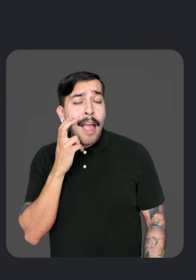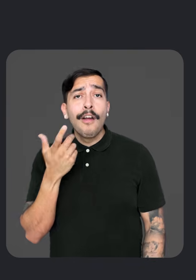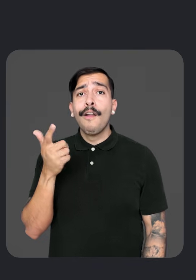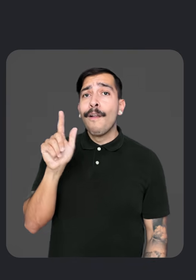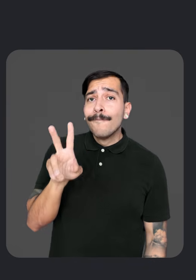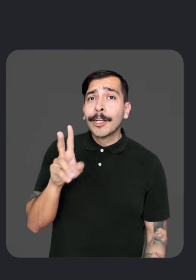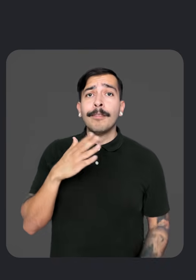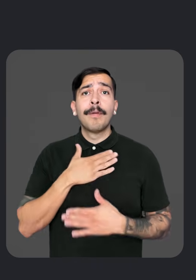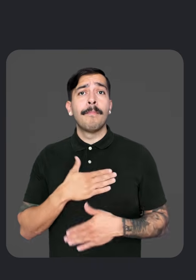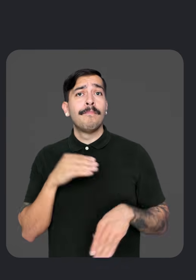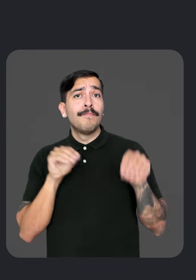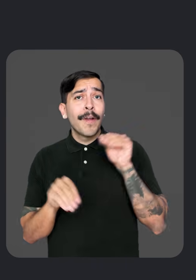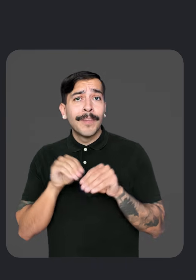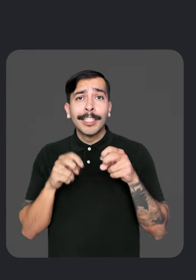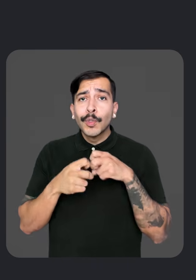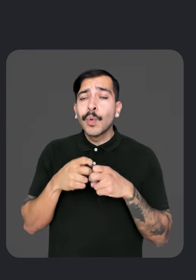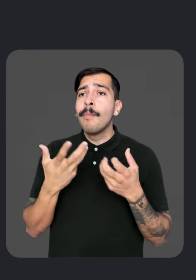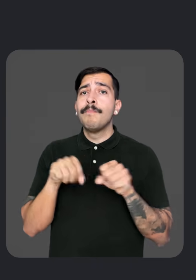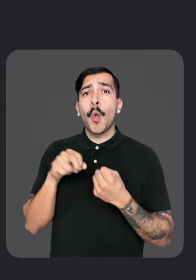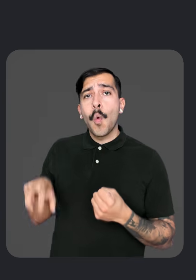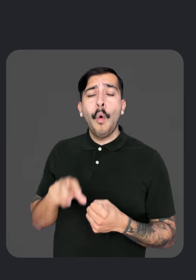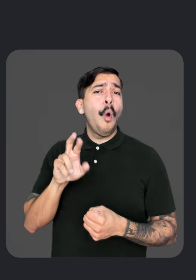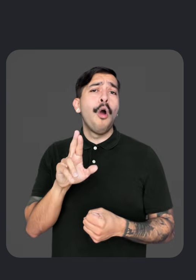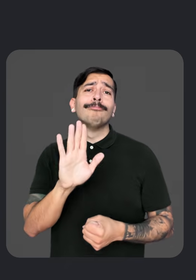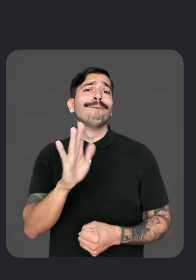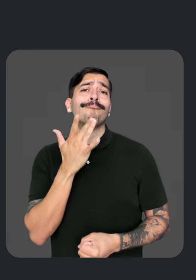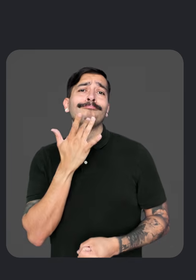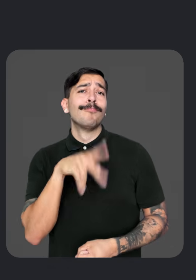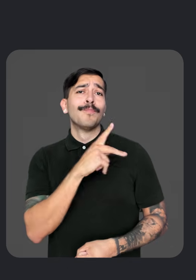or low vision, mobility issues, a broken mouse. or personal preference.